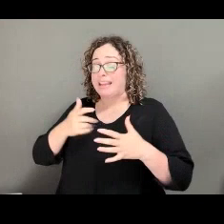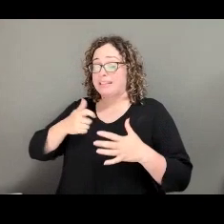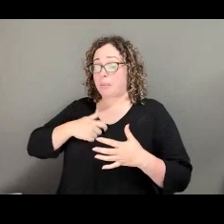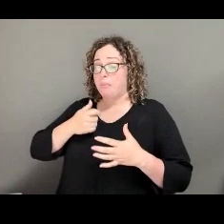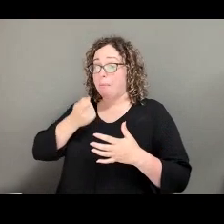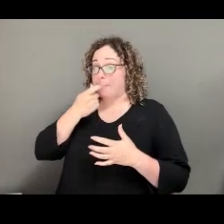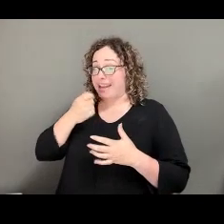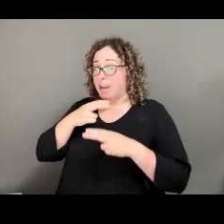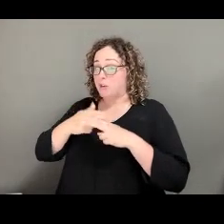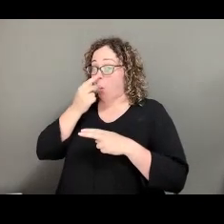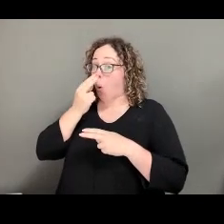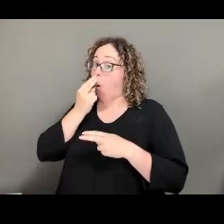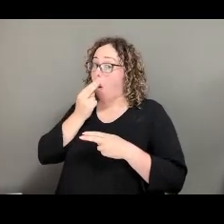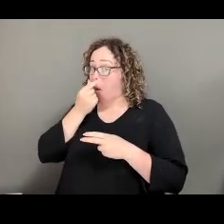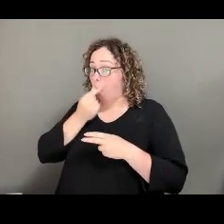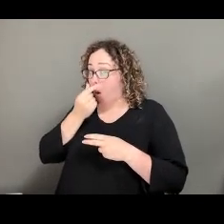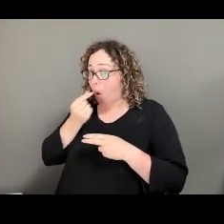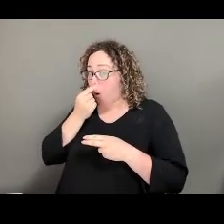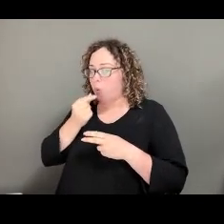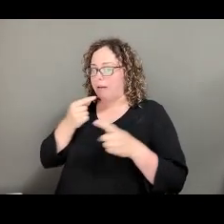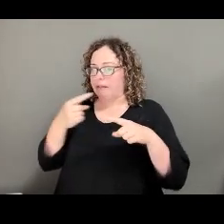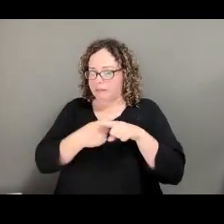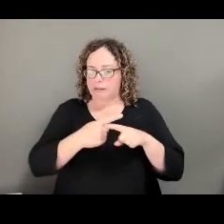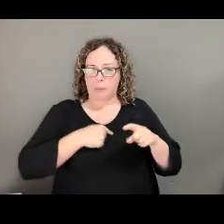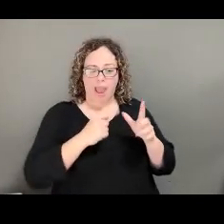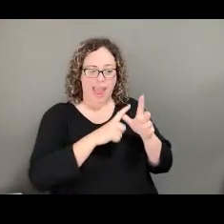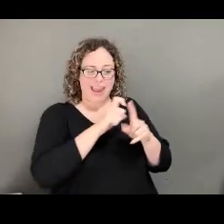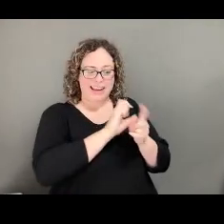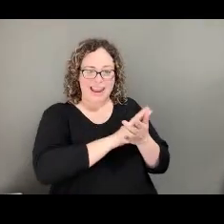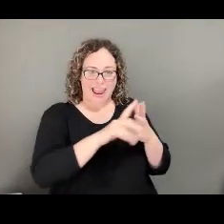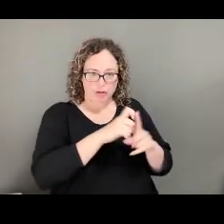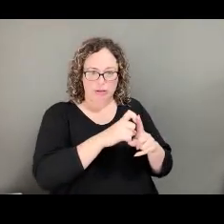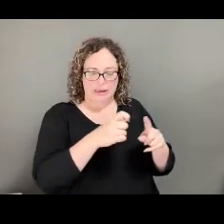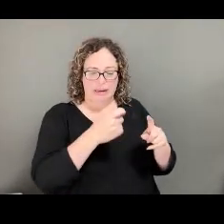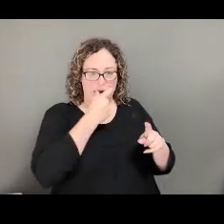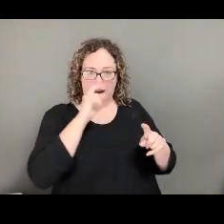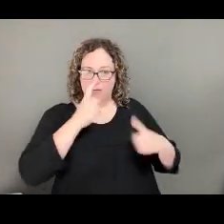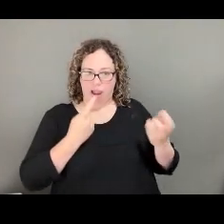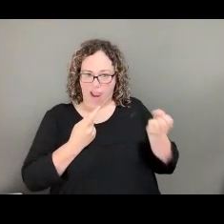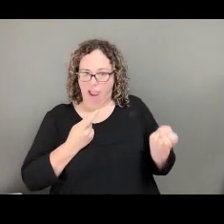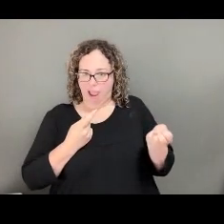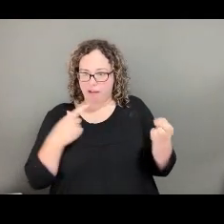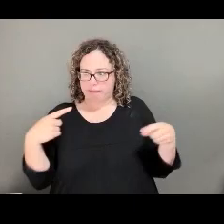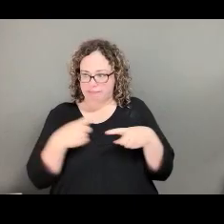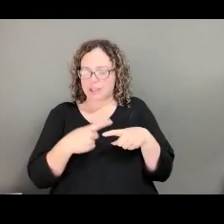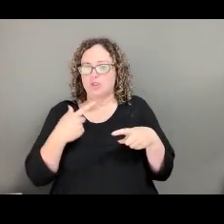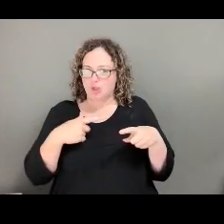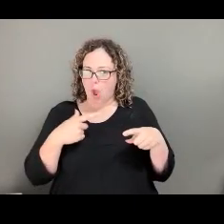so my focus is squirreled and my cognitive fatigue. Ha is right up there. So focus is.